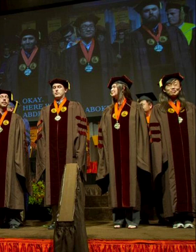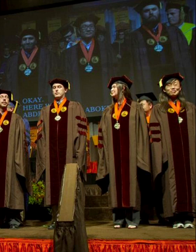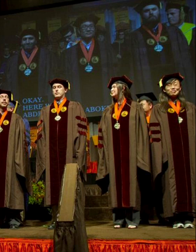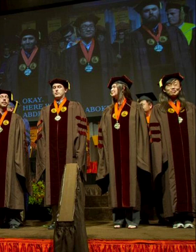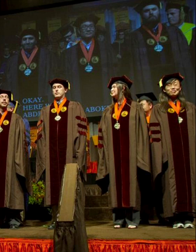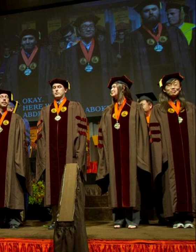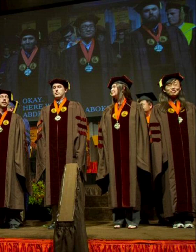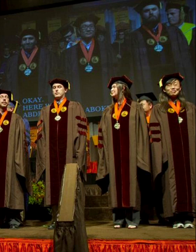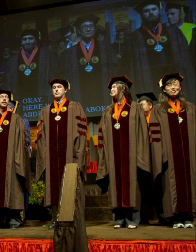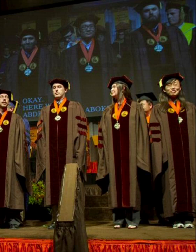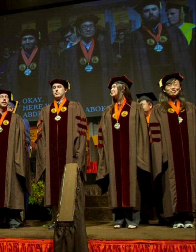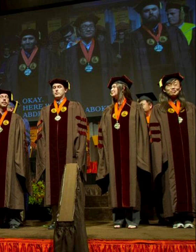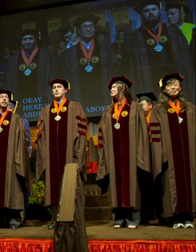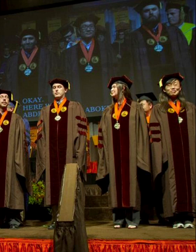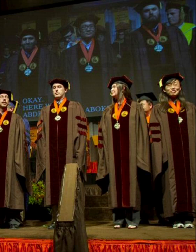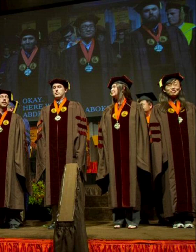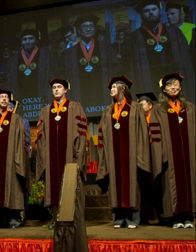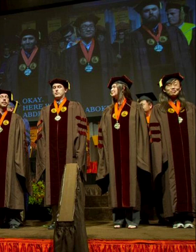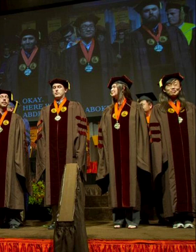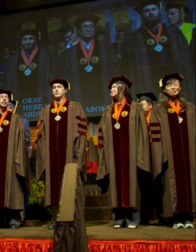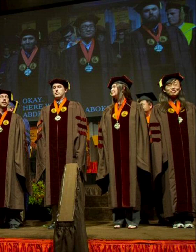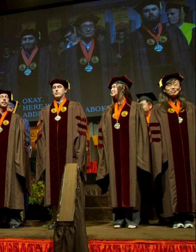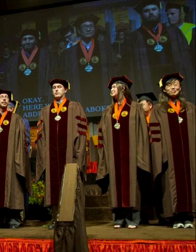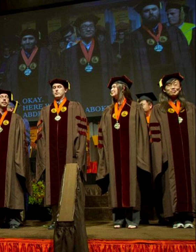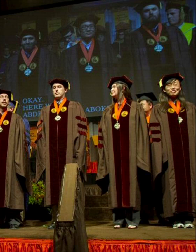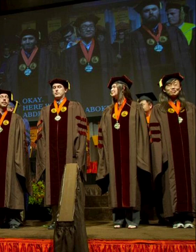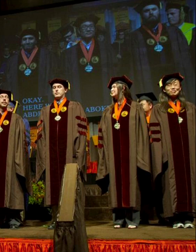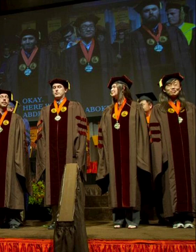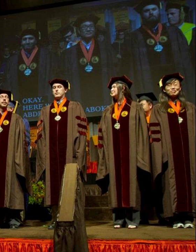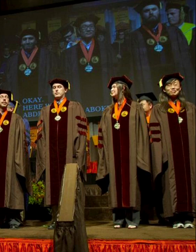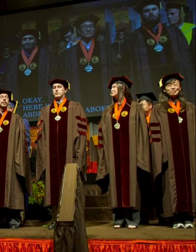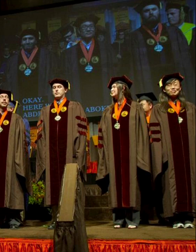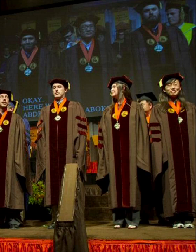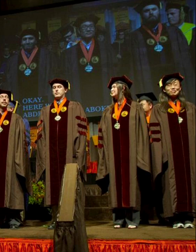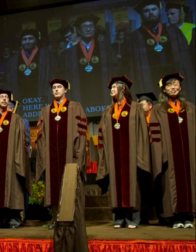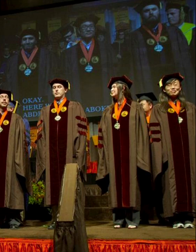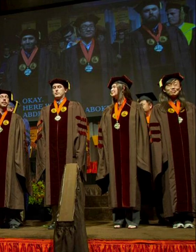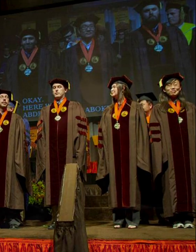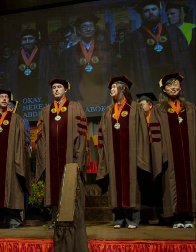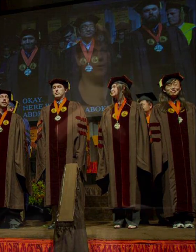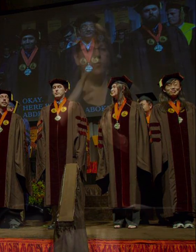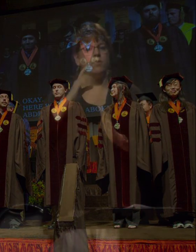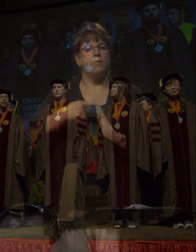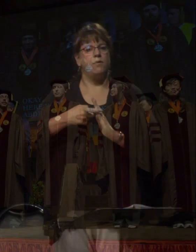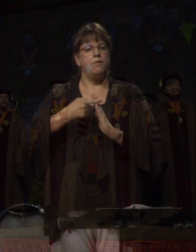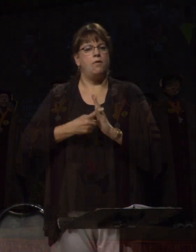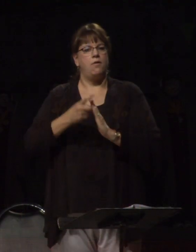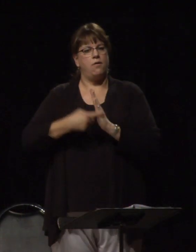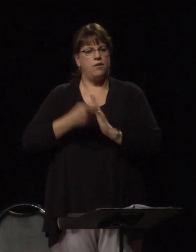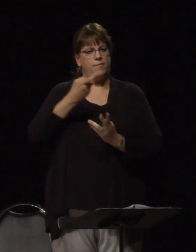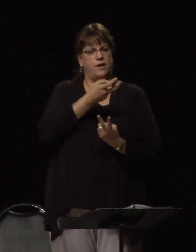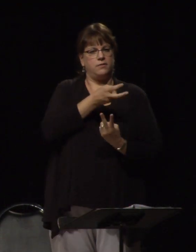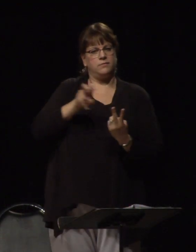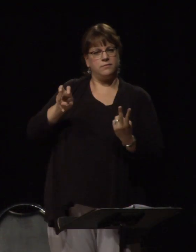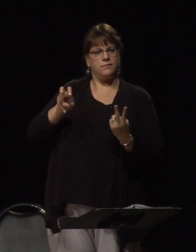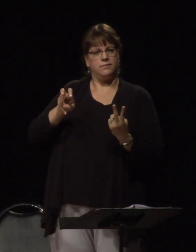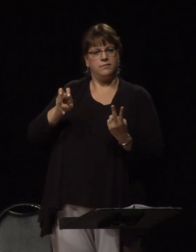ON AN ANNUAL BASIS, OUR CARNEGIE CLASSIFICATION WILL CHANGE AND WE WILL BE RANKED AGAINST THE BEST COLLEGES AND UNIVERSITIES